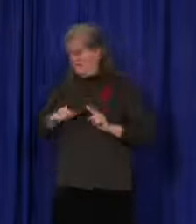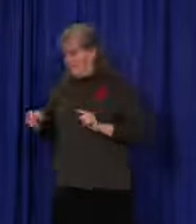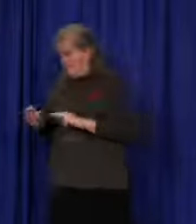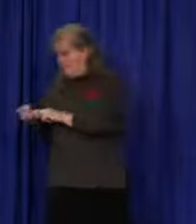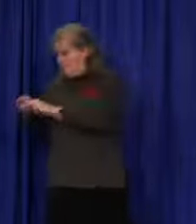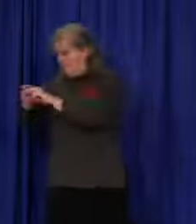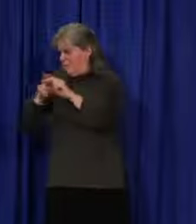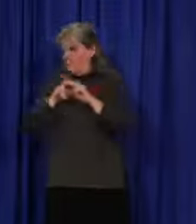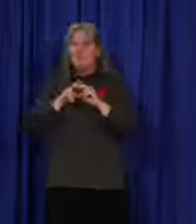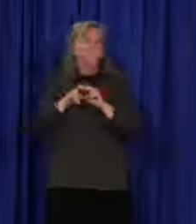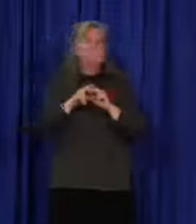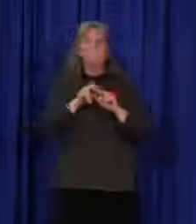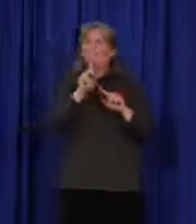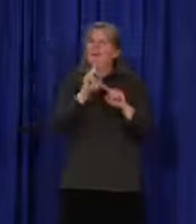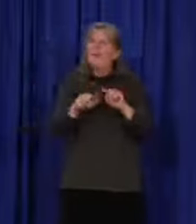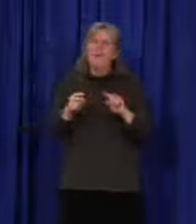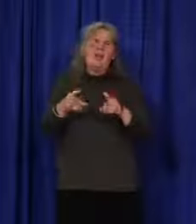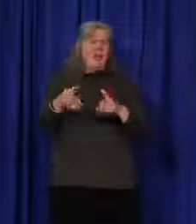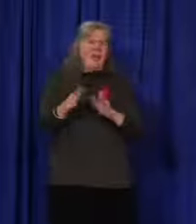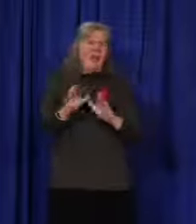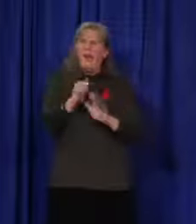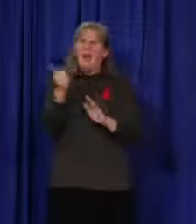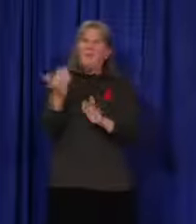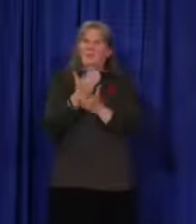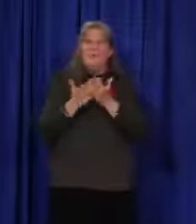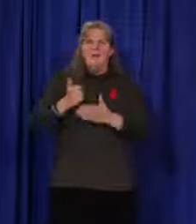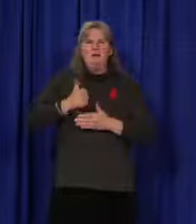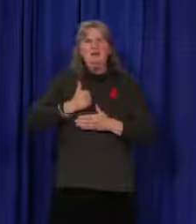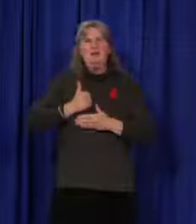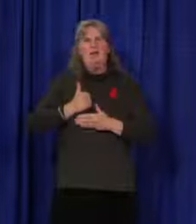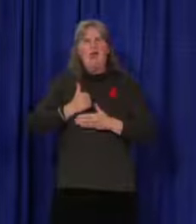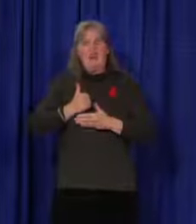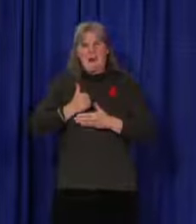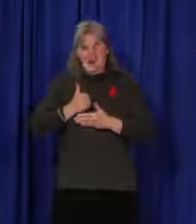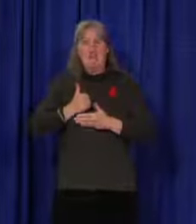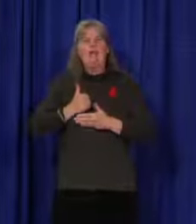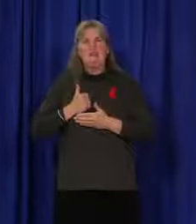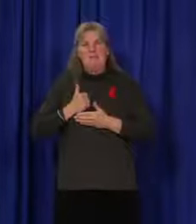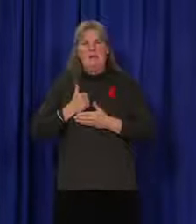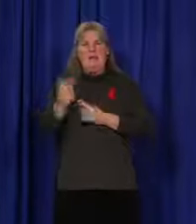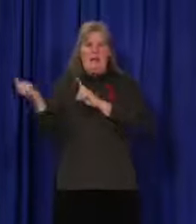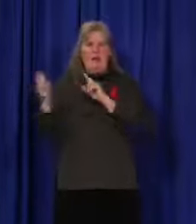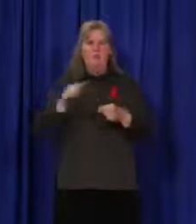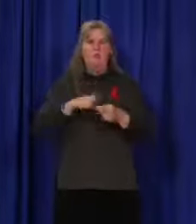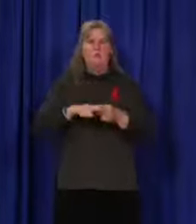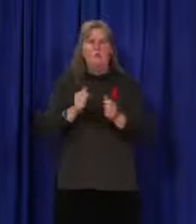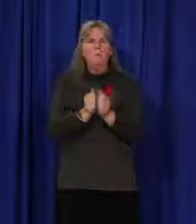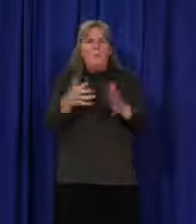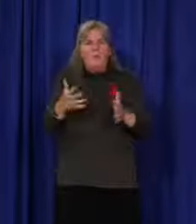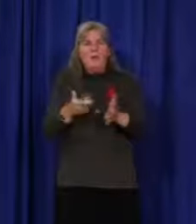include a wedding, a celebration of life or other cultural events as long as participants are